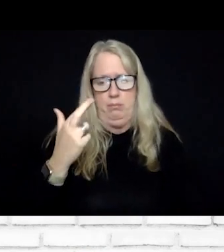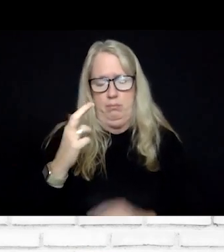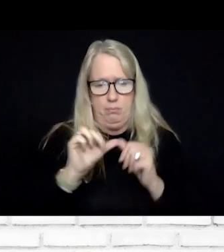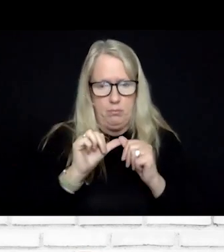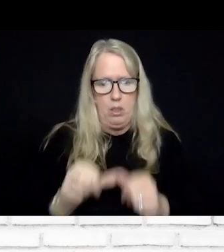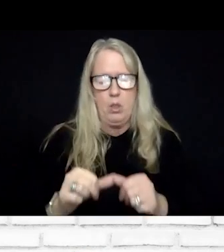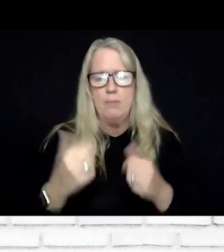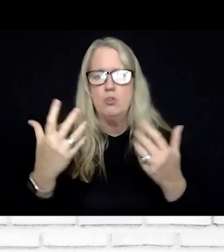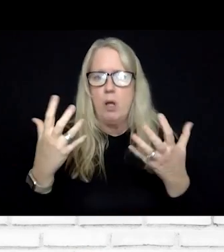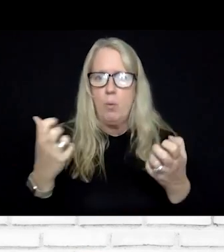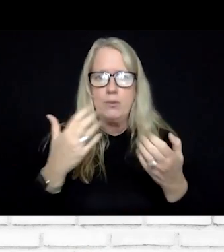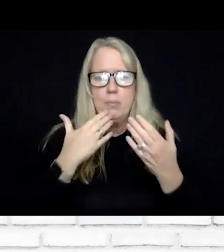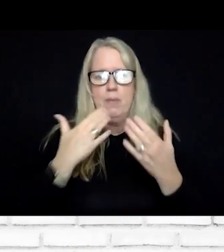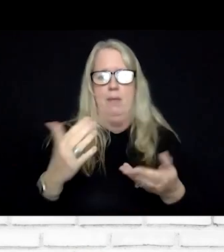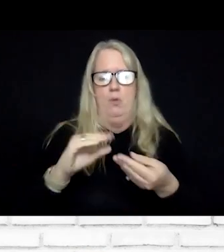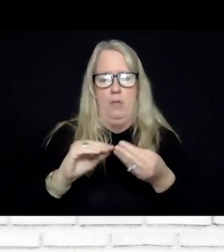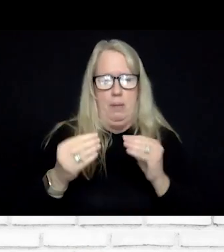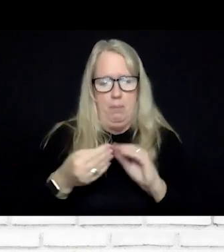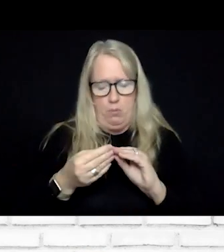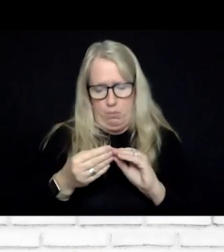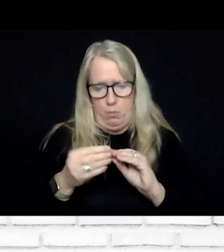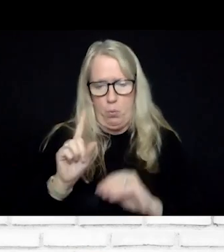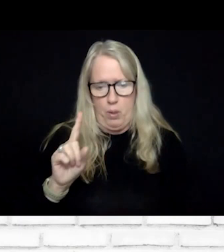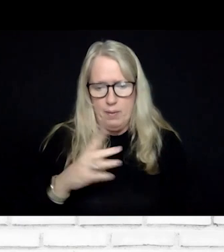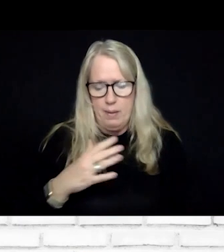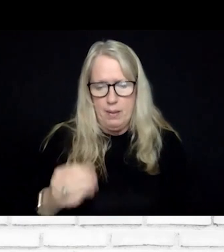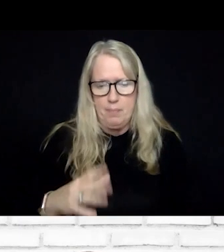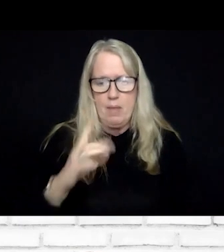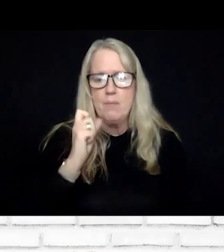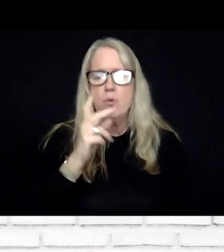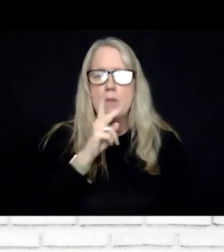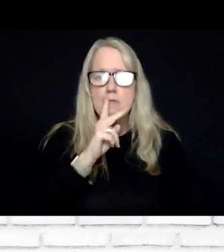I WANT TO BE THANKFUL FOR THE SMOKING SENSATION LEADERSHIP CENTER